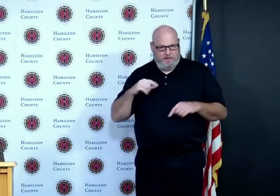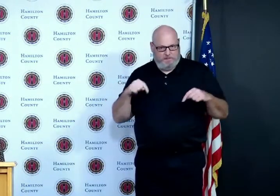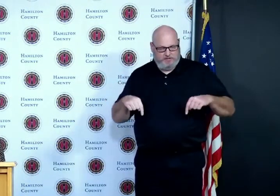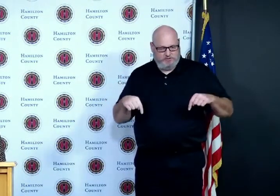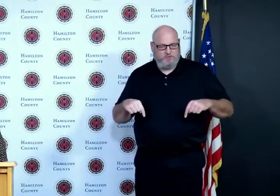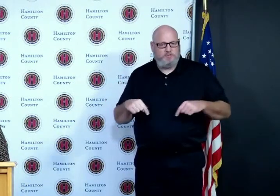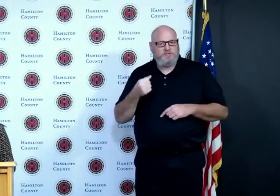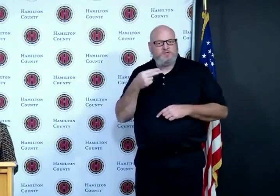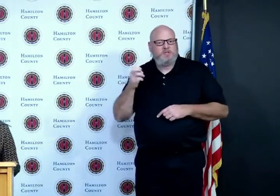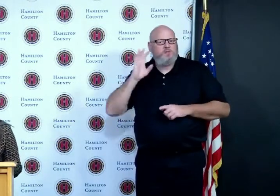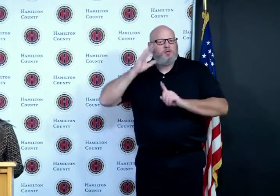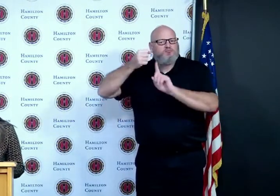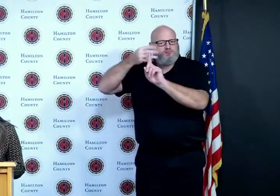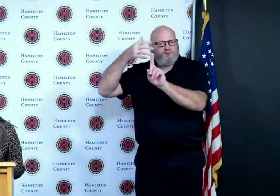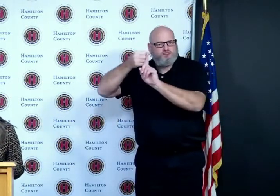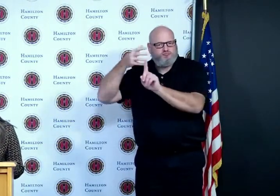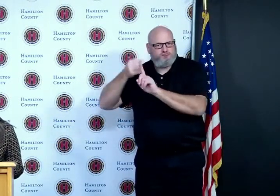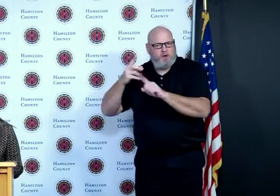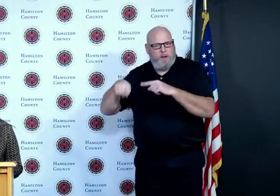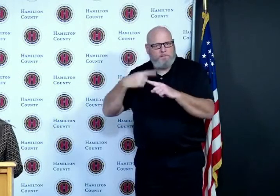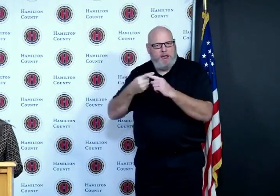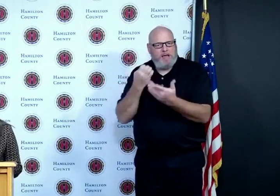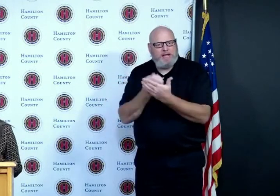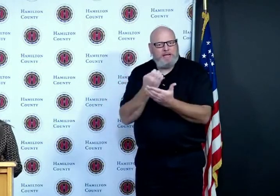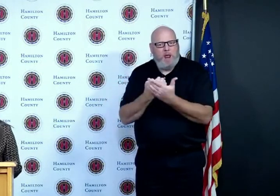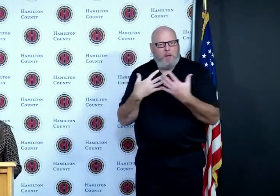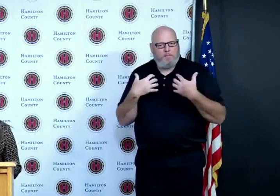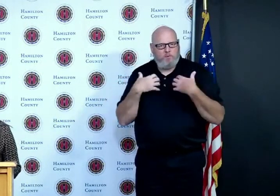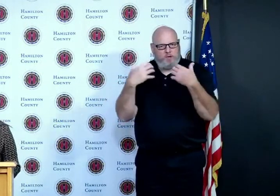so we used a lot of those dollars to increase testing